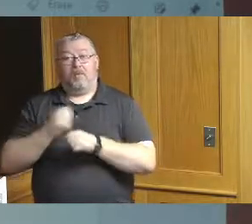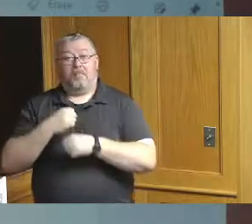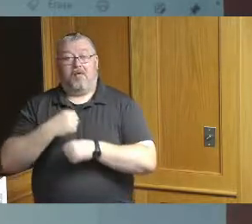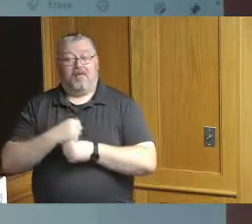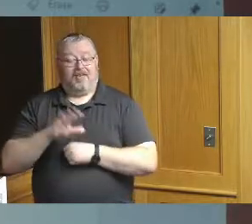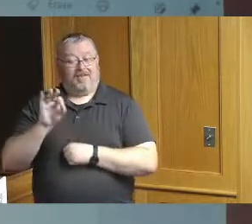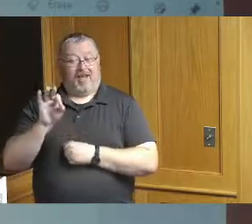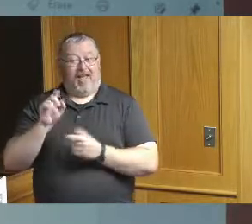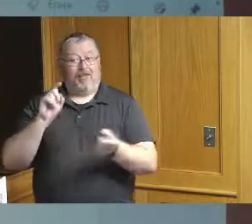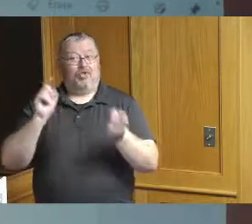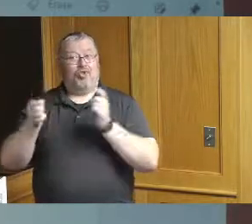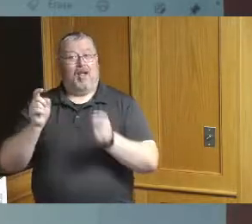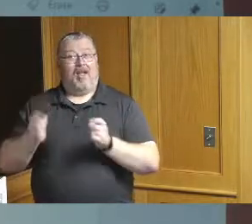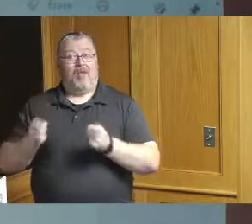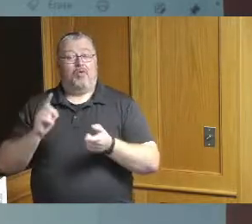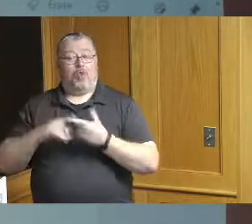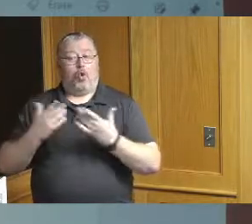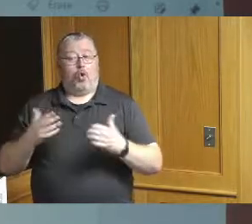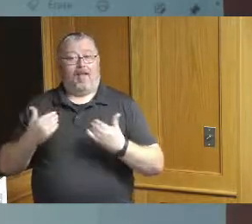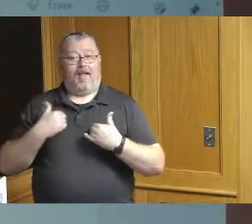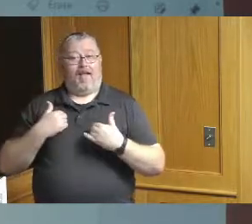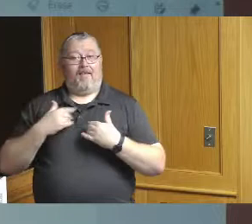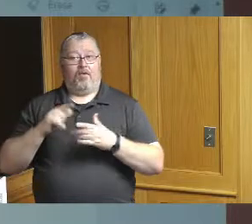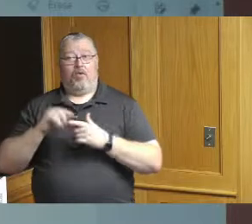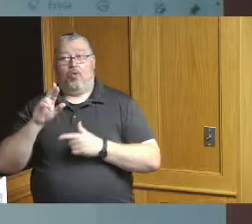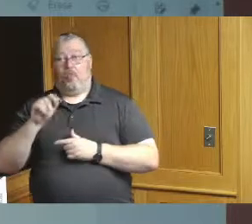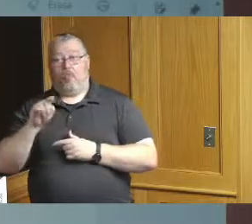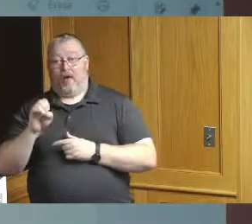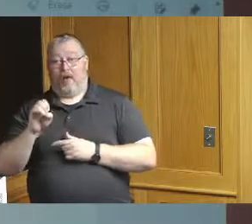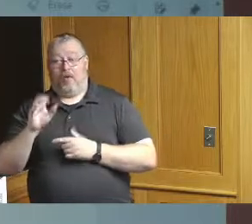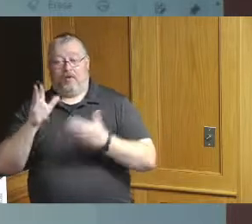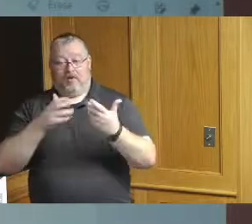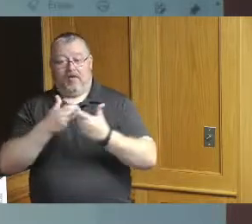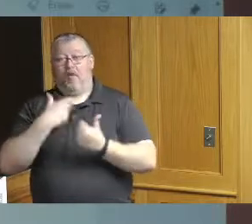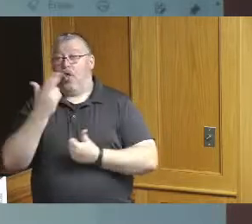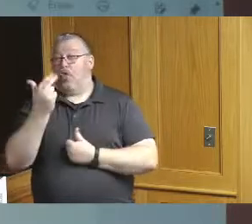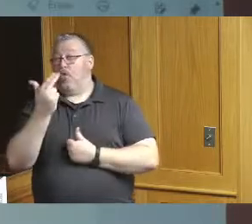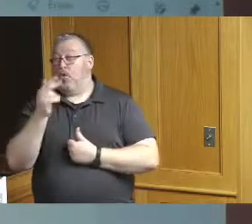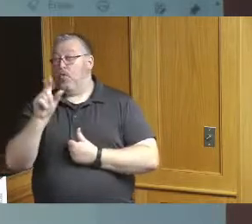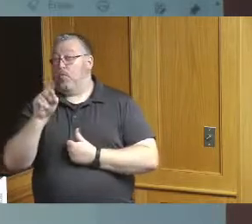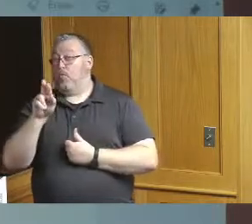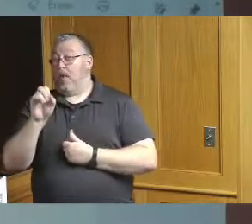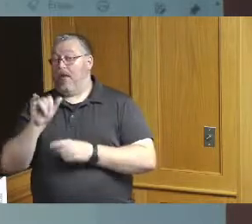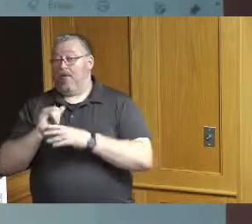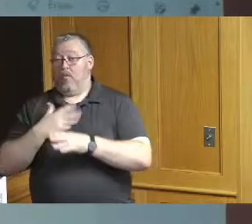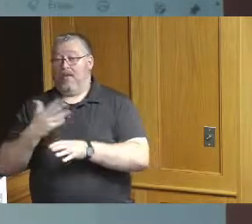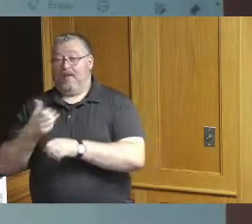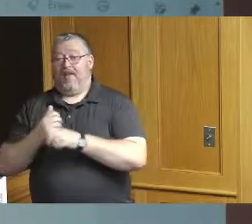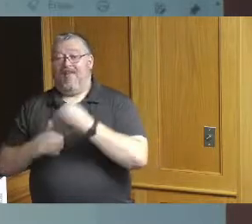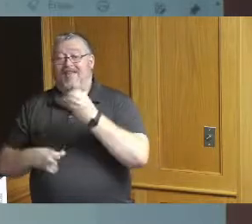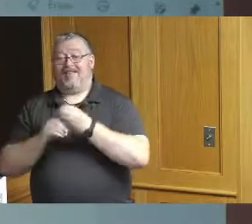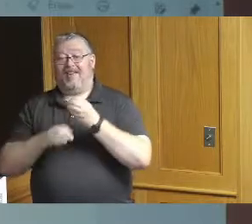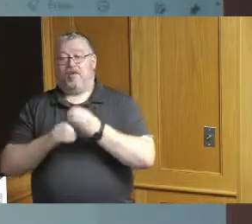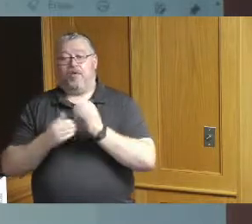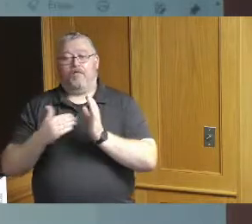changes to the existing route alignments we have 13 routes that we received additional frequency so